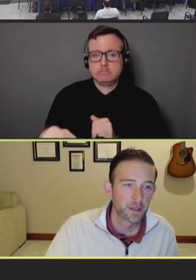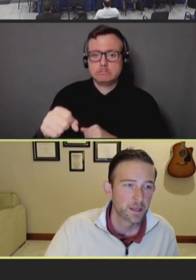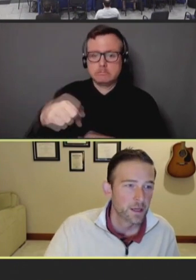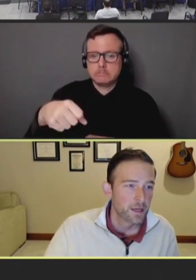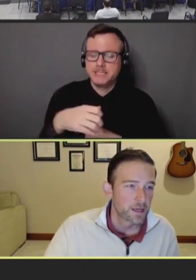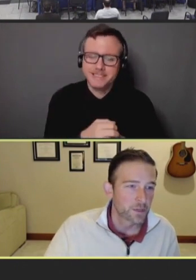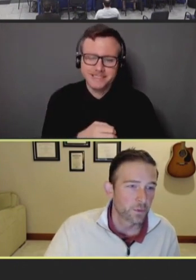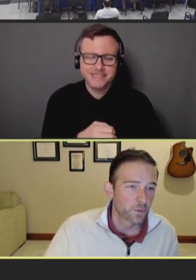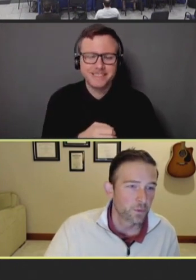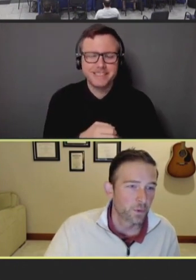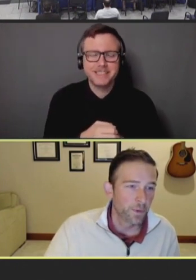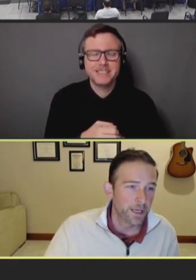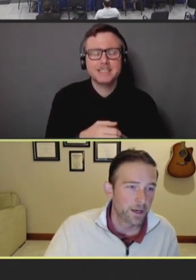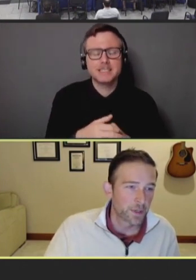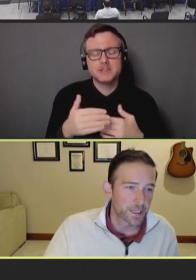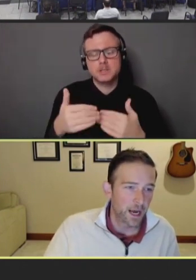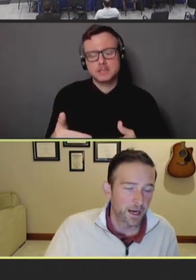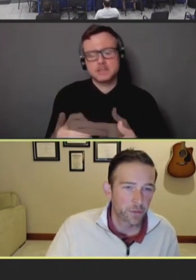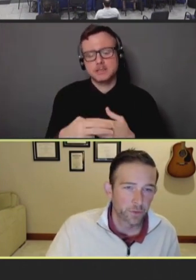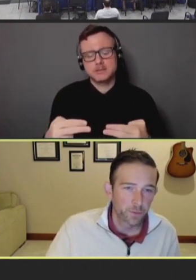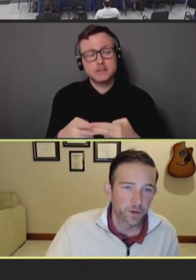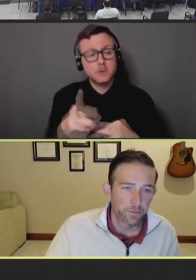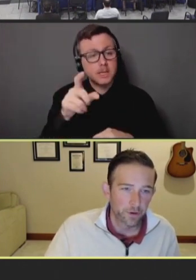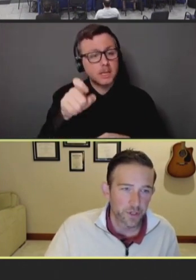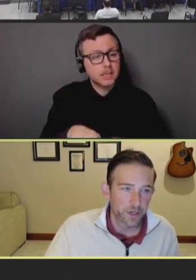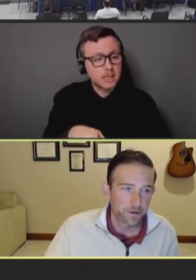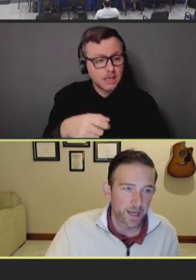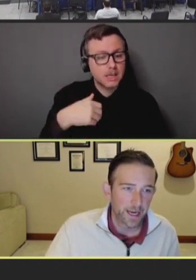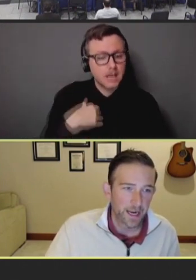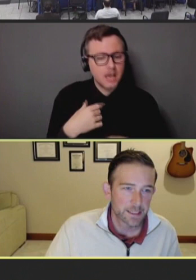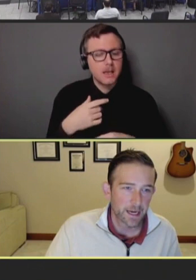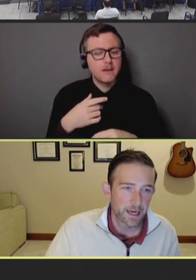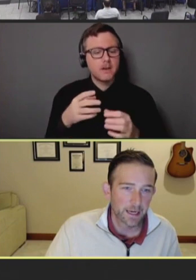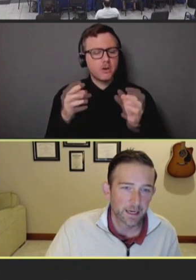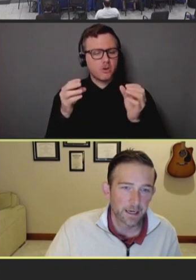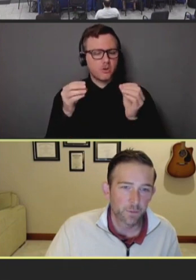So, what we needed was a higher throughput version of that assay.